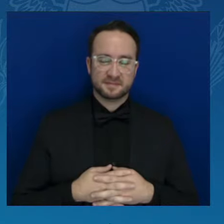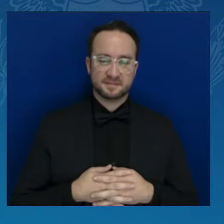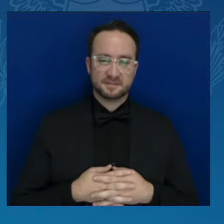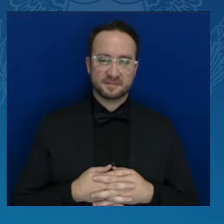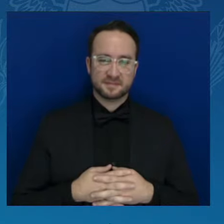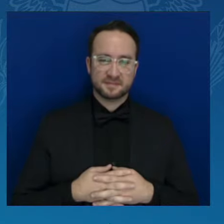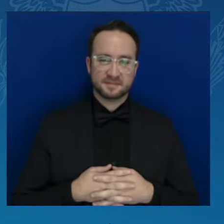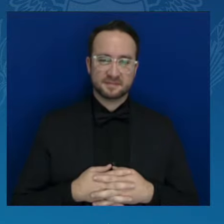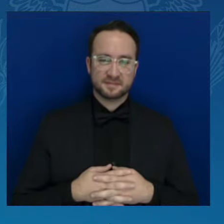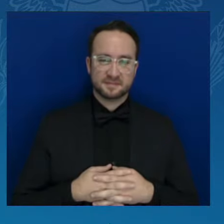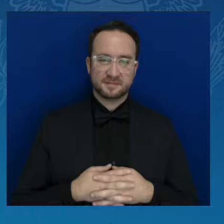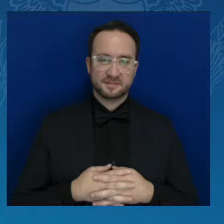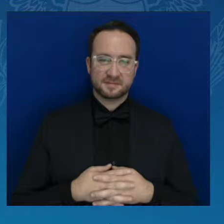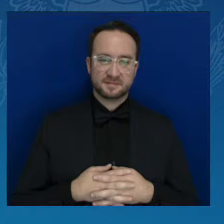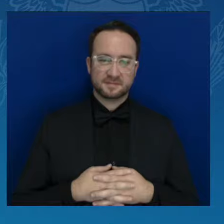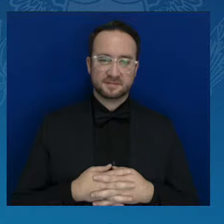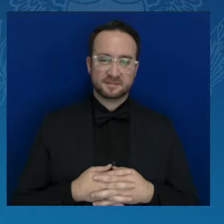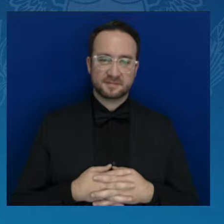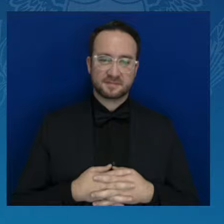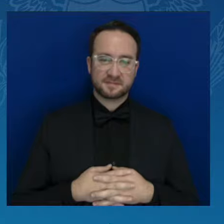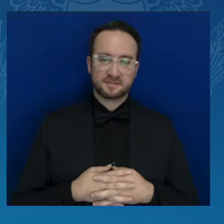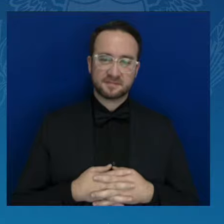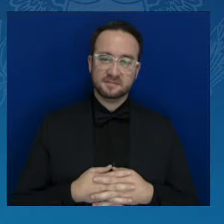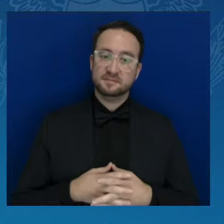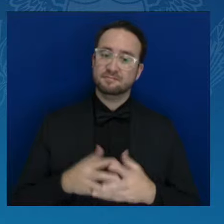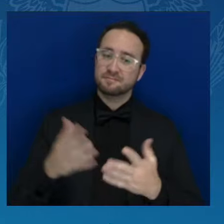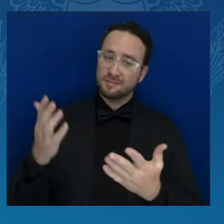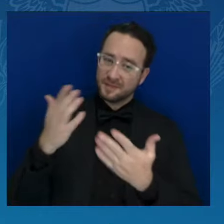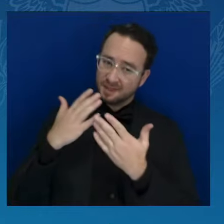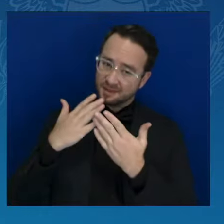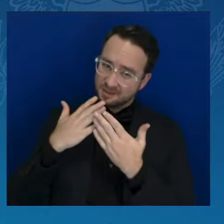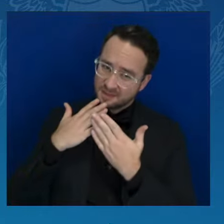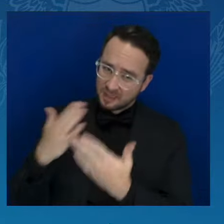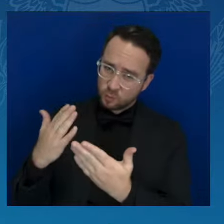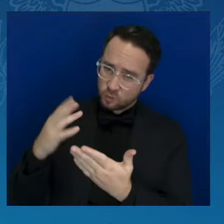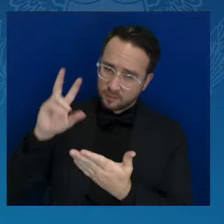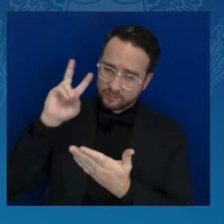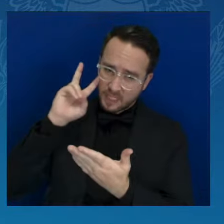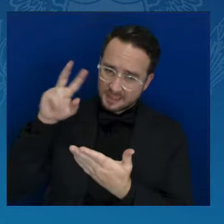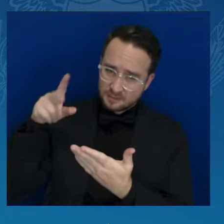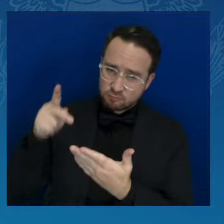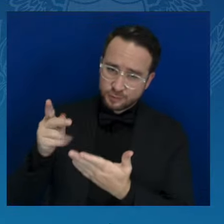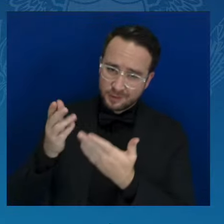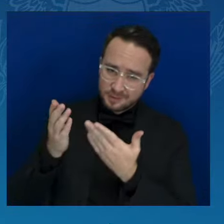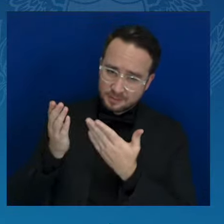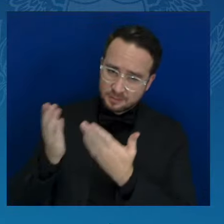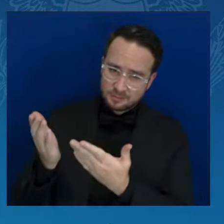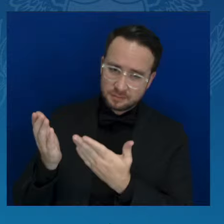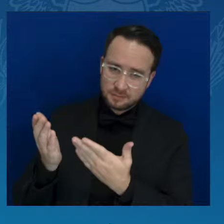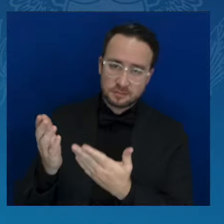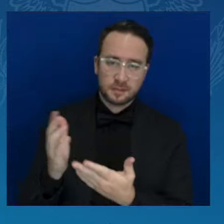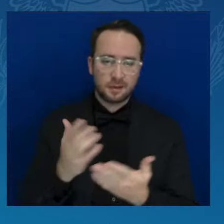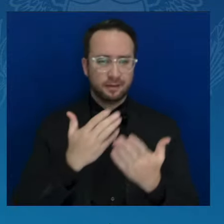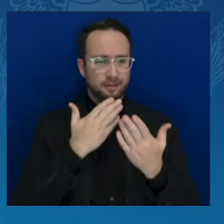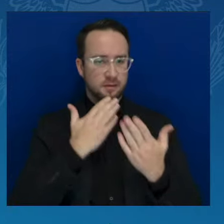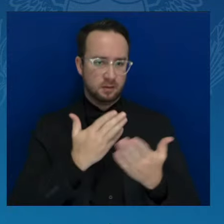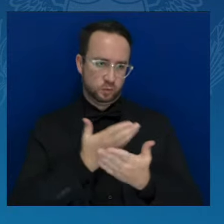Advisor Gordon: Thank you very much, Madam President. And thanks sincerely to everybody here for joining us today. As the Vice President said,